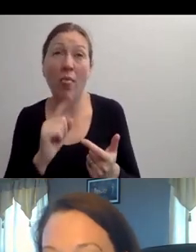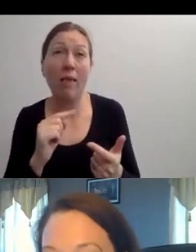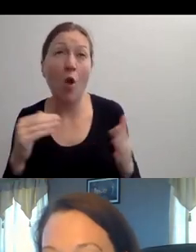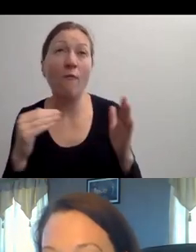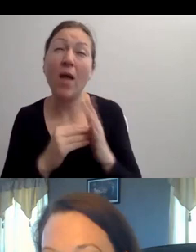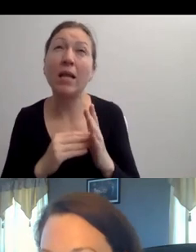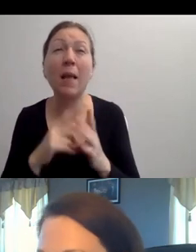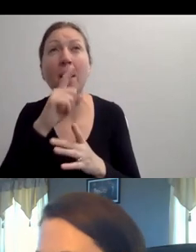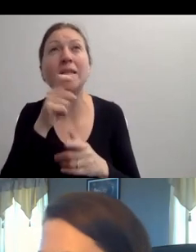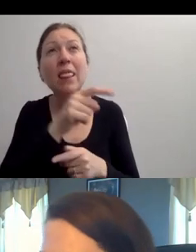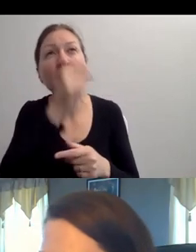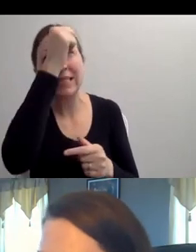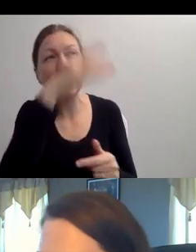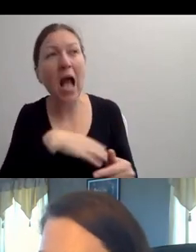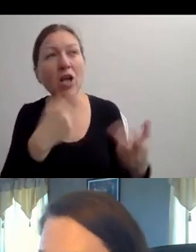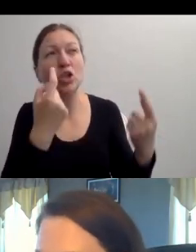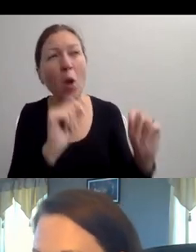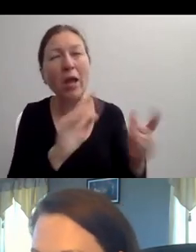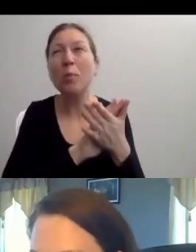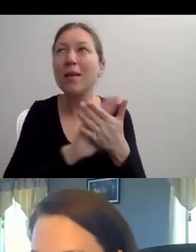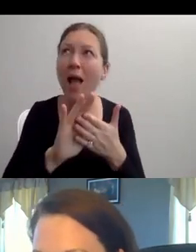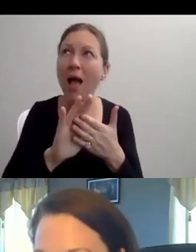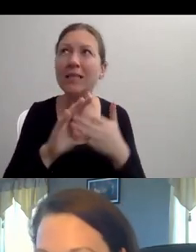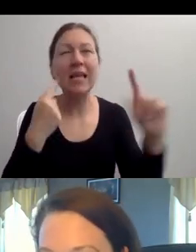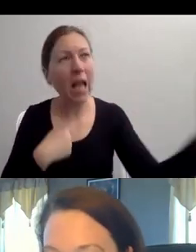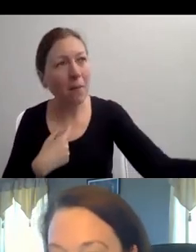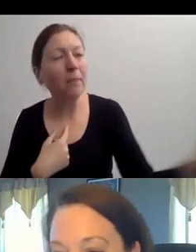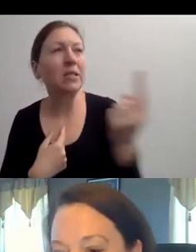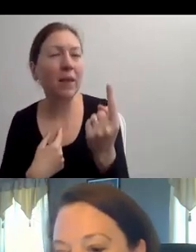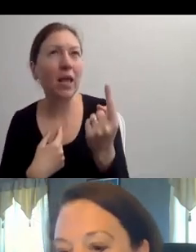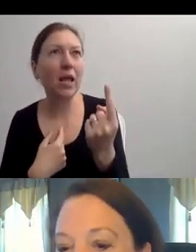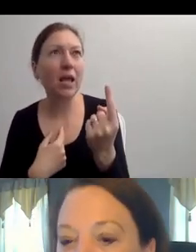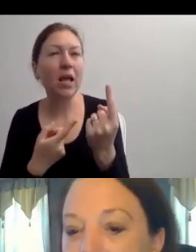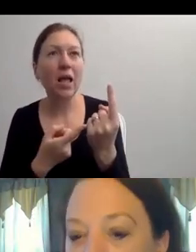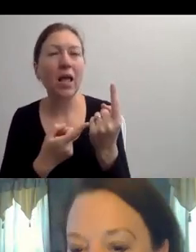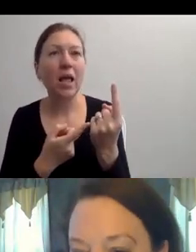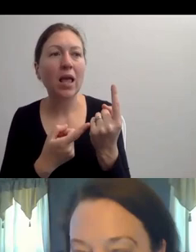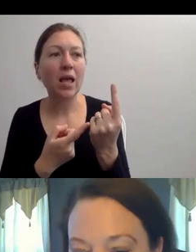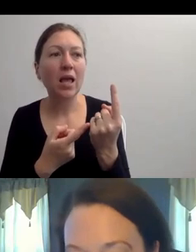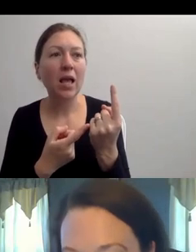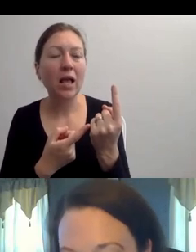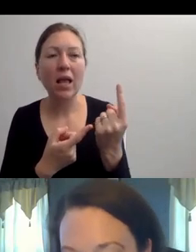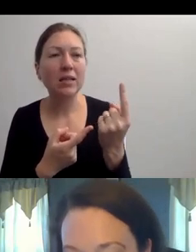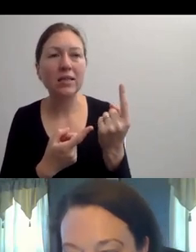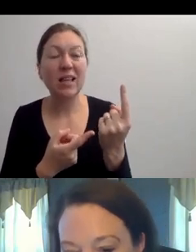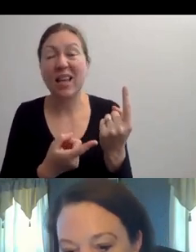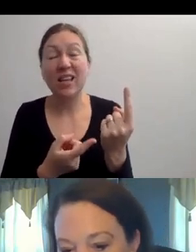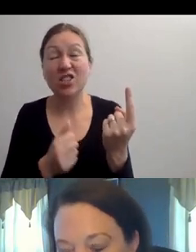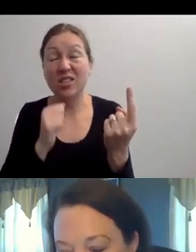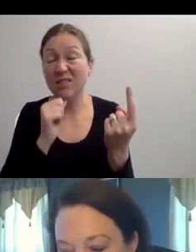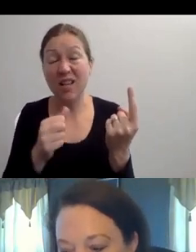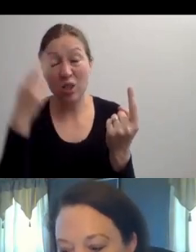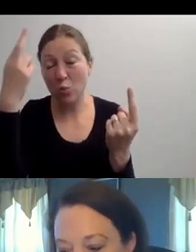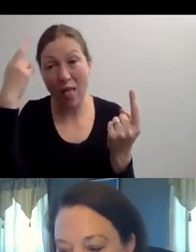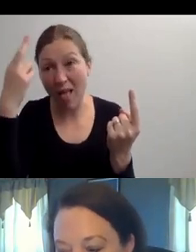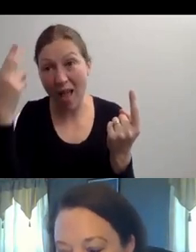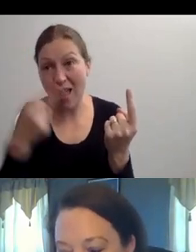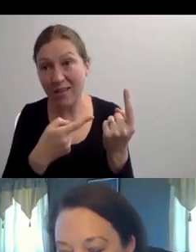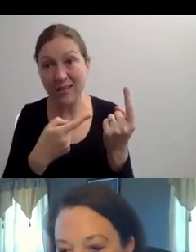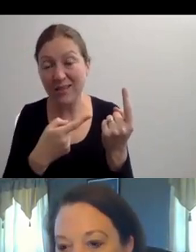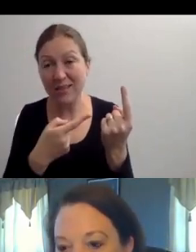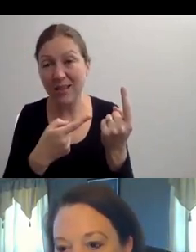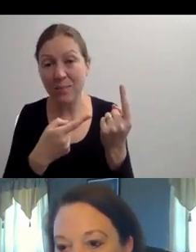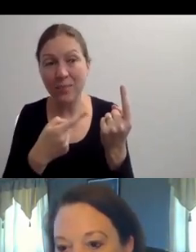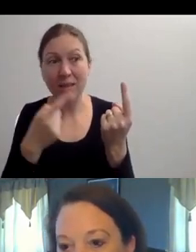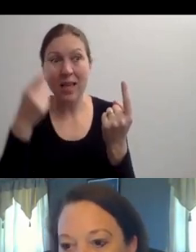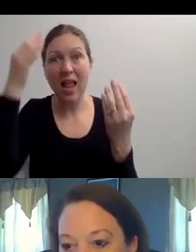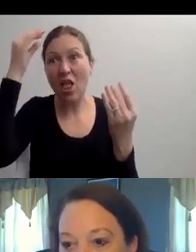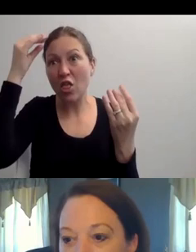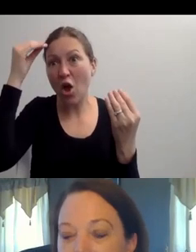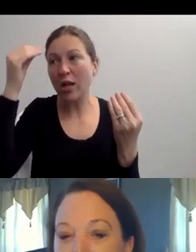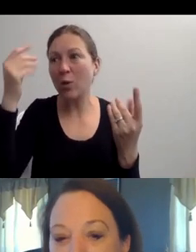LIKE I DON'T WANT TO FEEL LIKE I HAVE TO BE YOUR HERO OR AN INSPIRATION TO YOU.